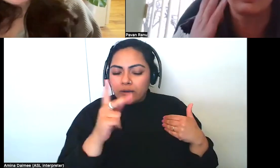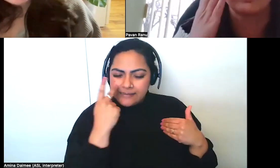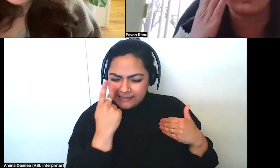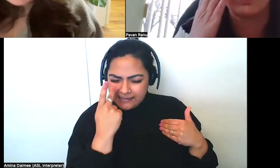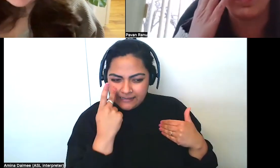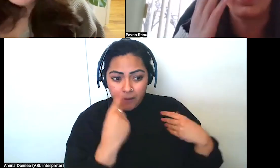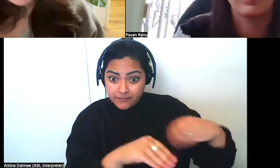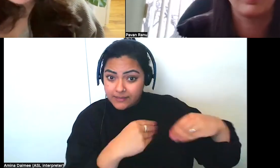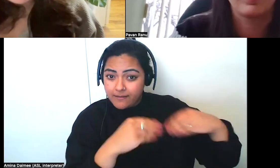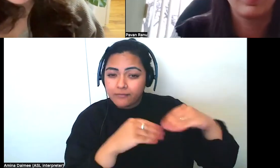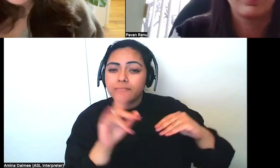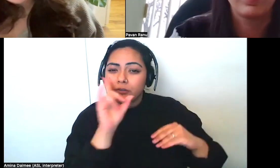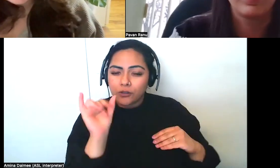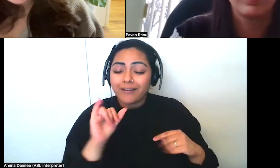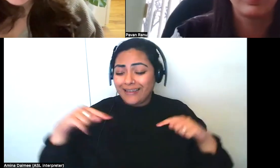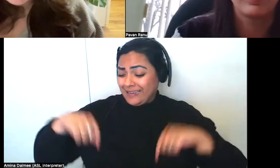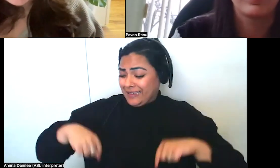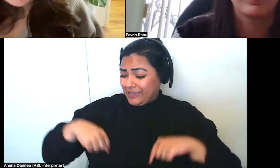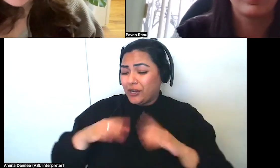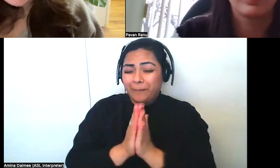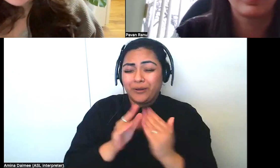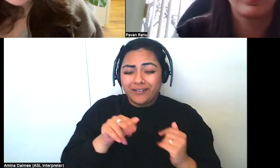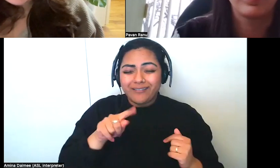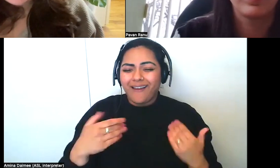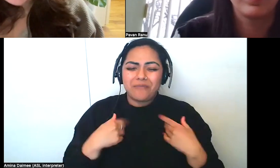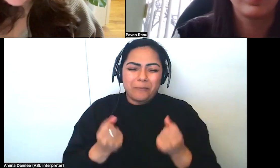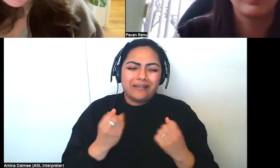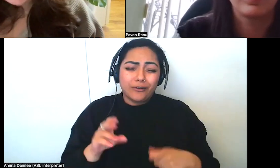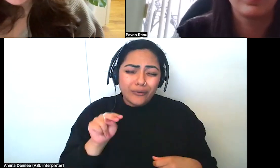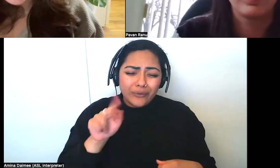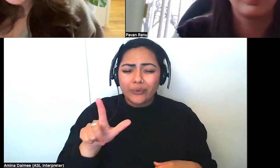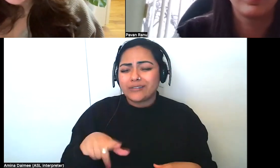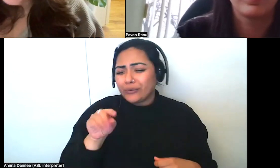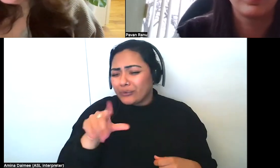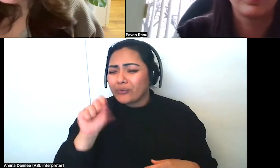We at BookNet have lots of newsletters and tools that will help you follow that as the year moves